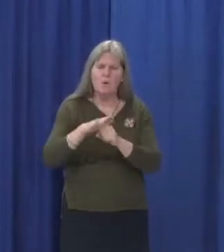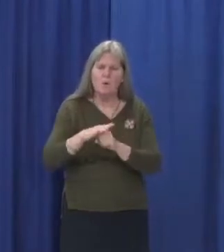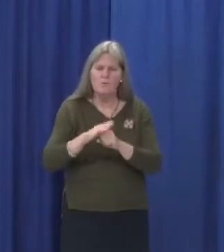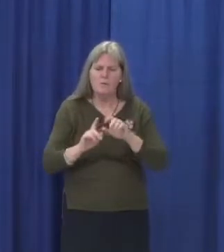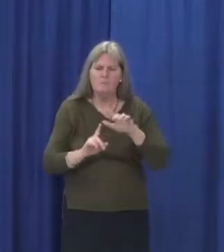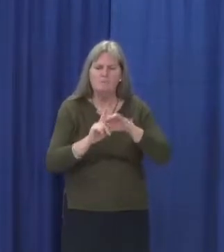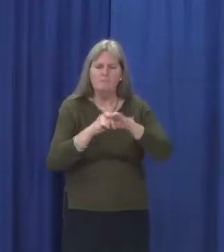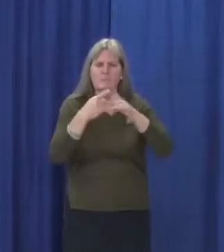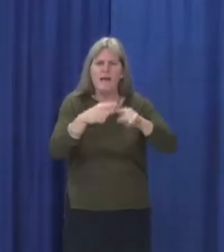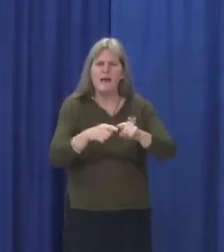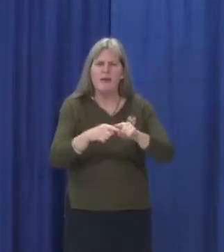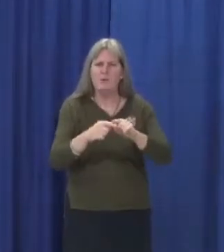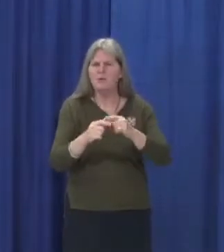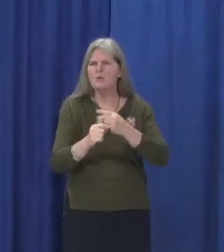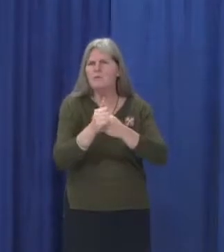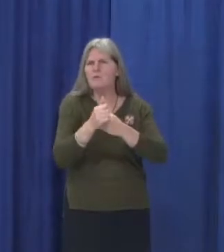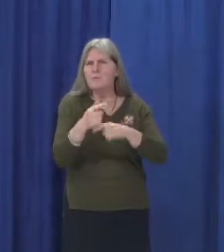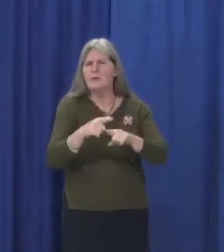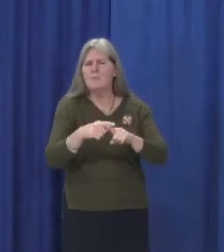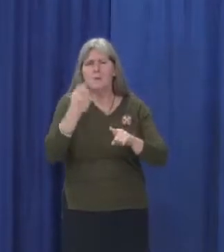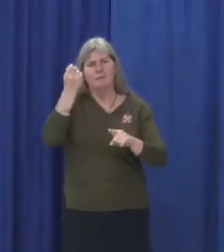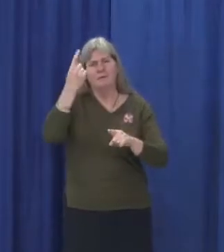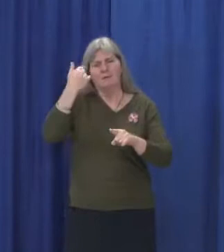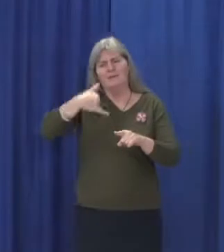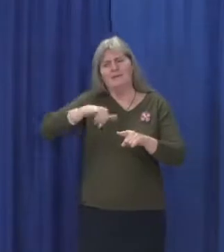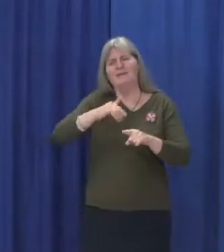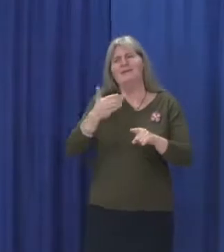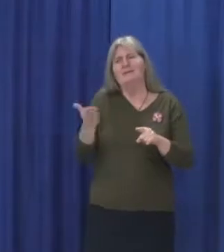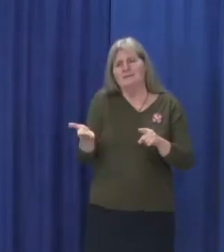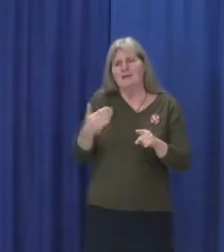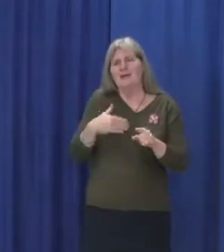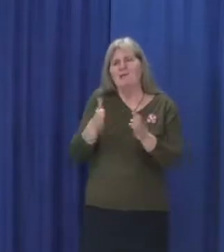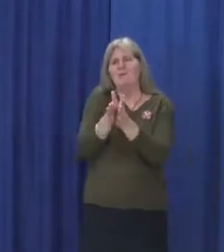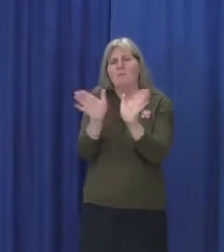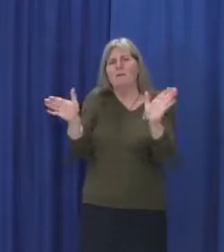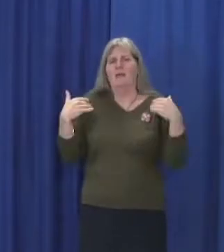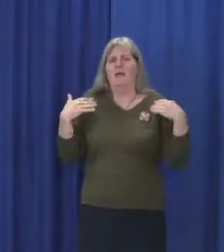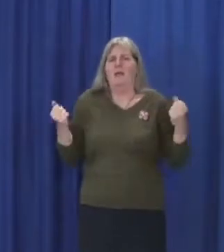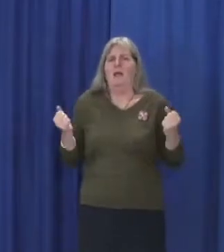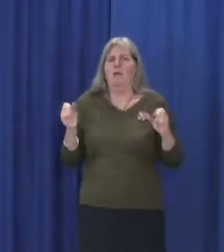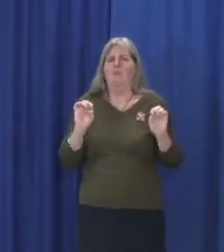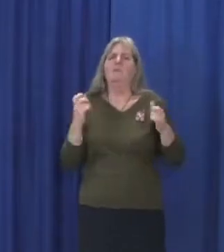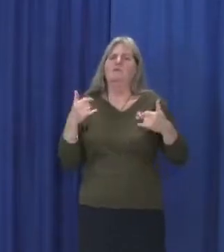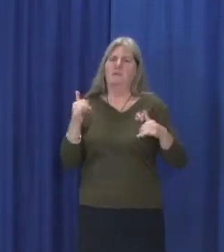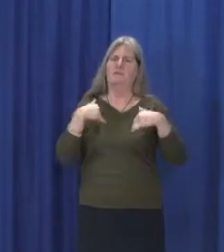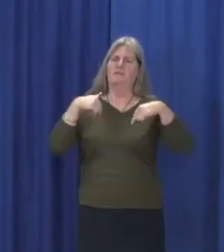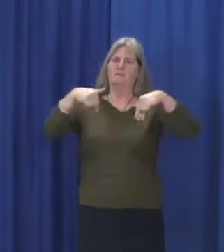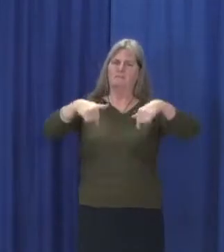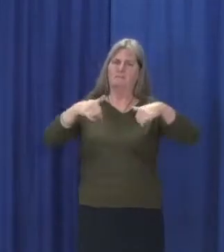We now have a more targeted approach but are still in a public health emergency.